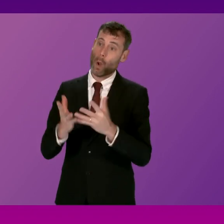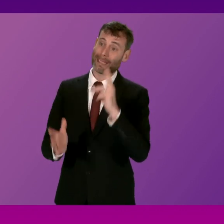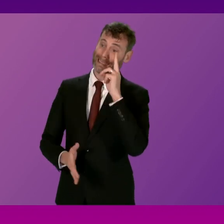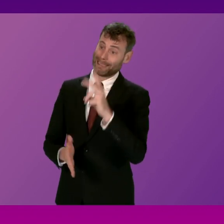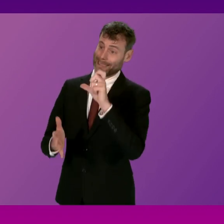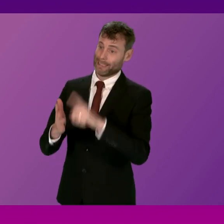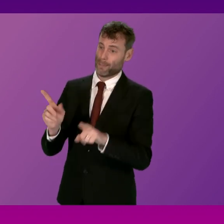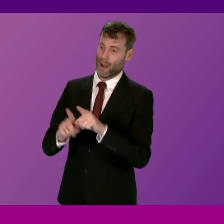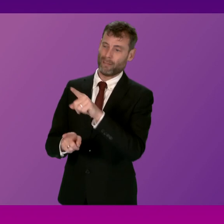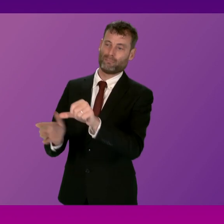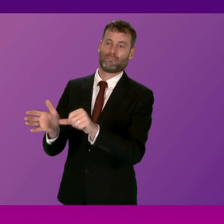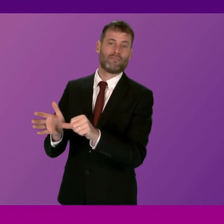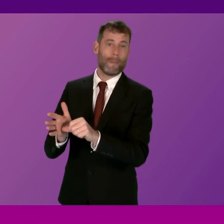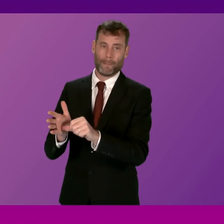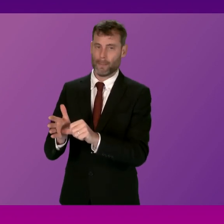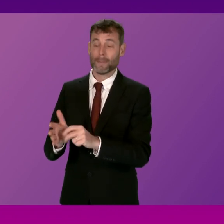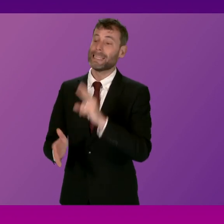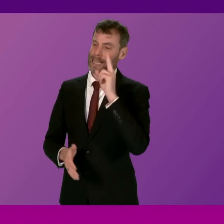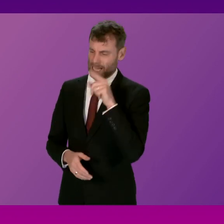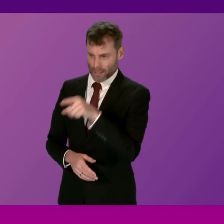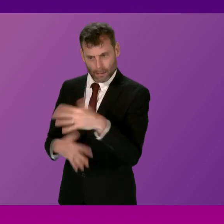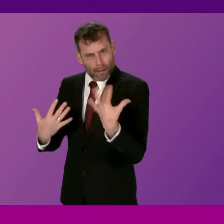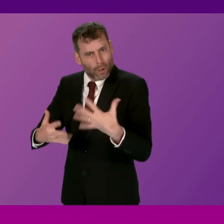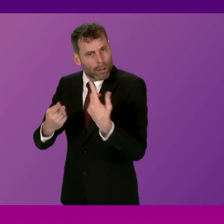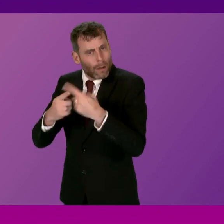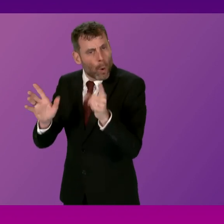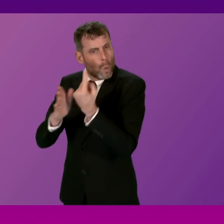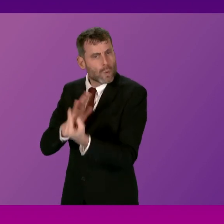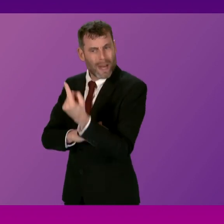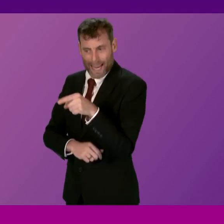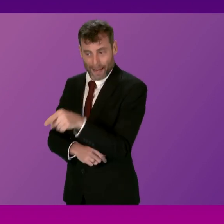as a unique attribute, that can be seen as powerful assets if given the right opportunity.”